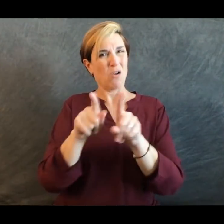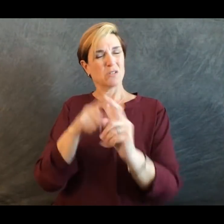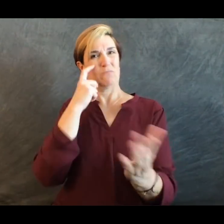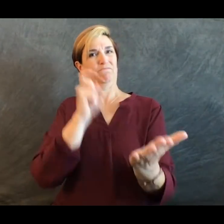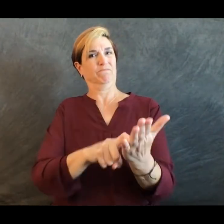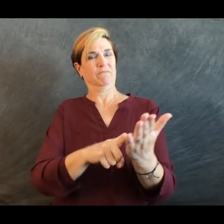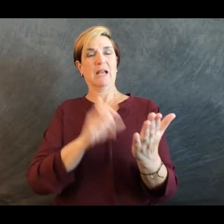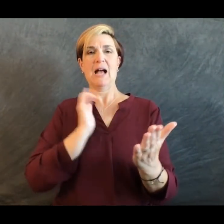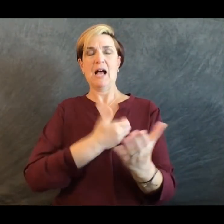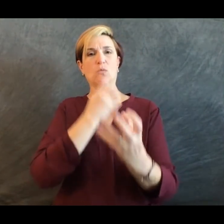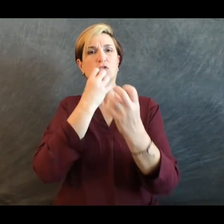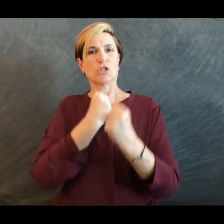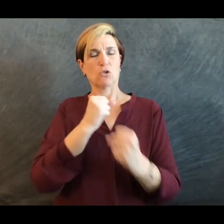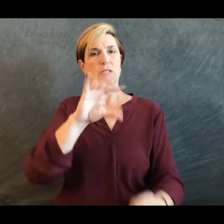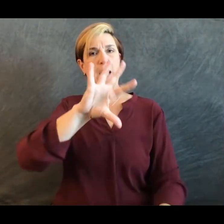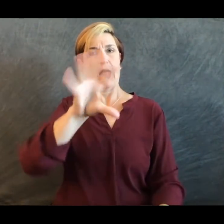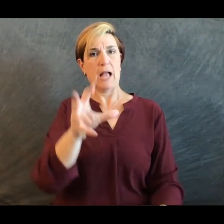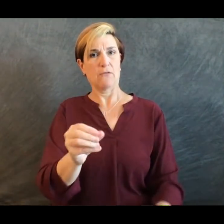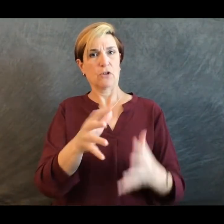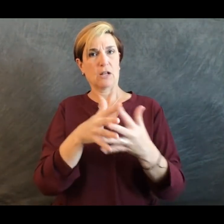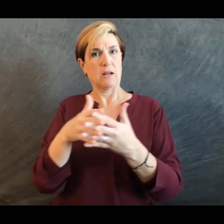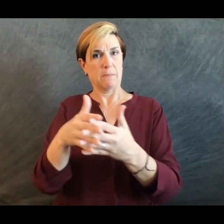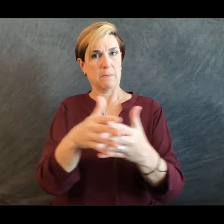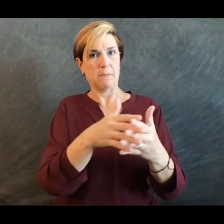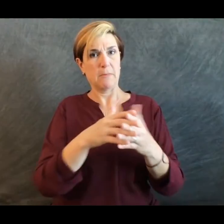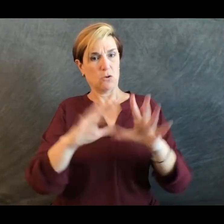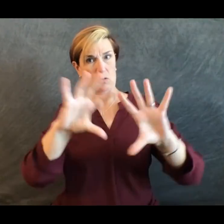they've been hit hard and the Surgeon General will be sharing more than